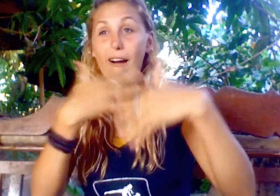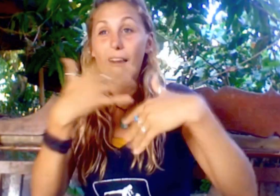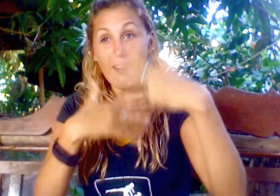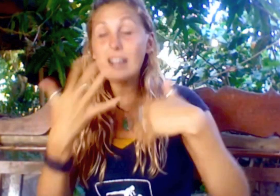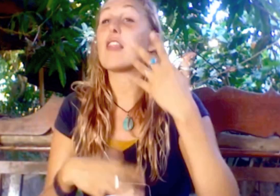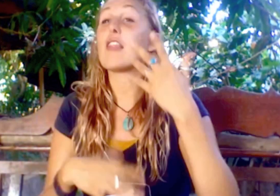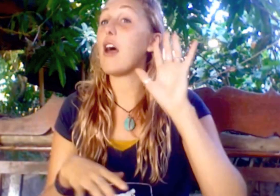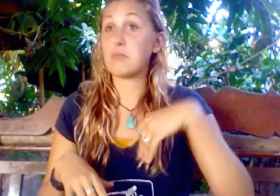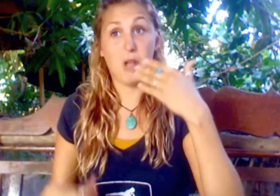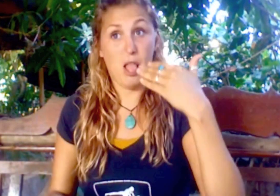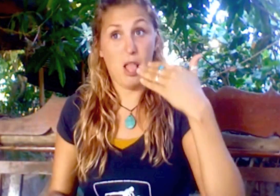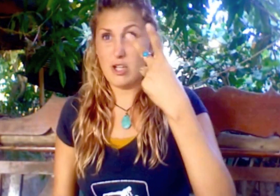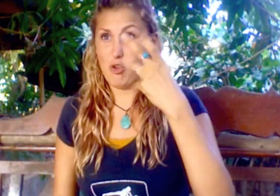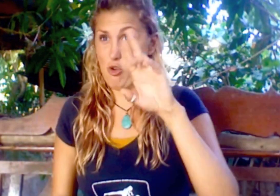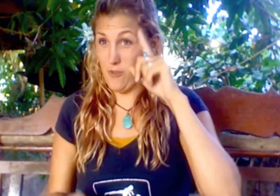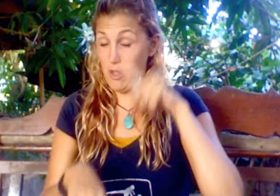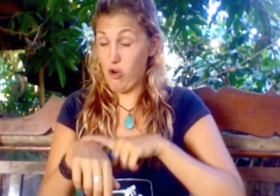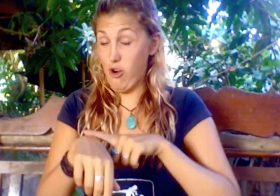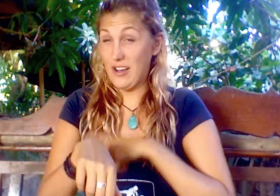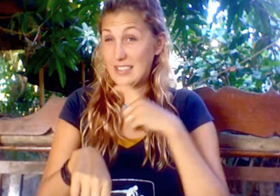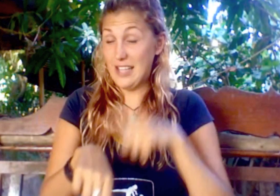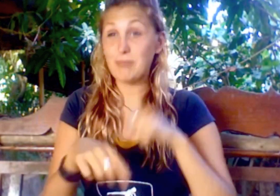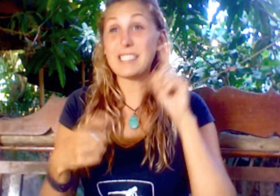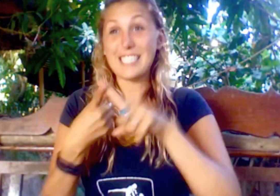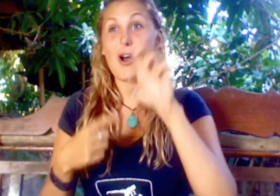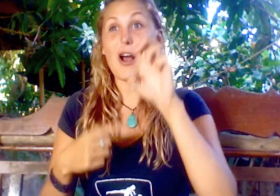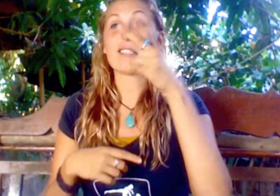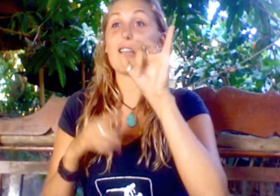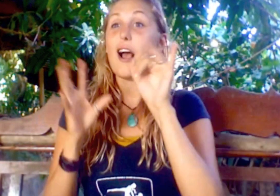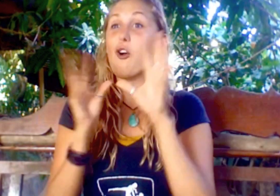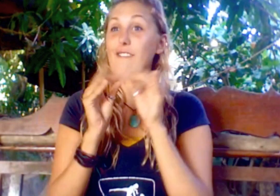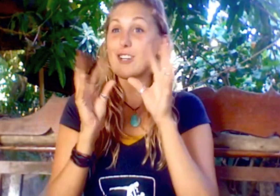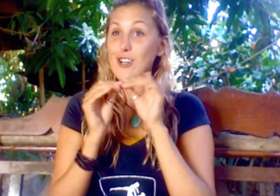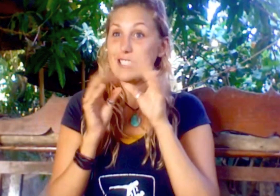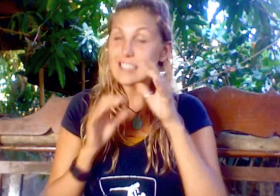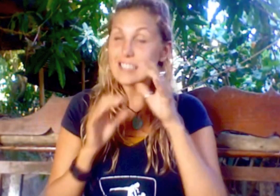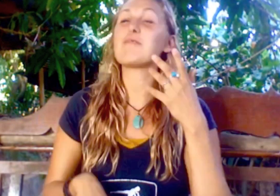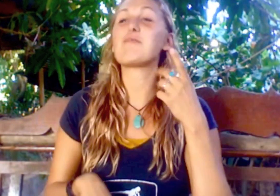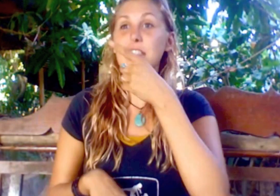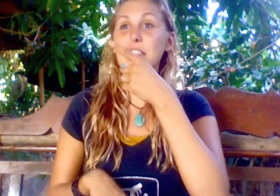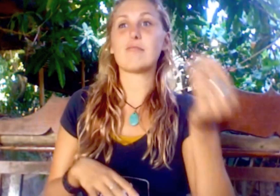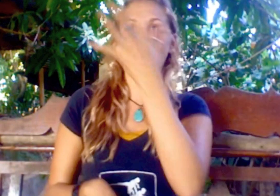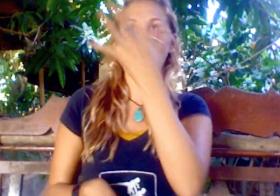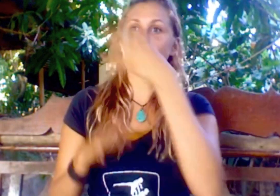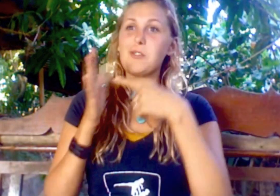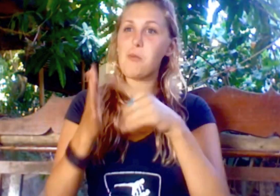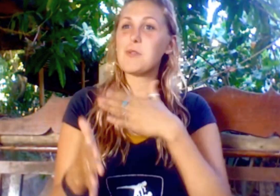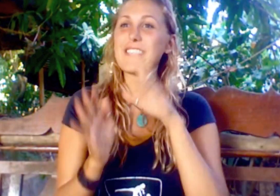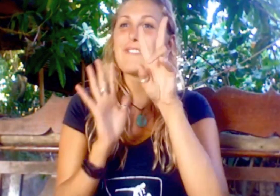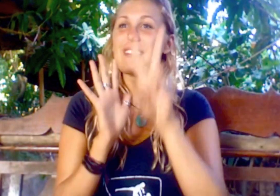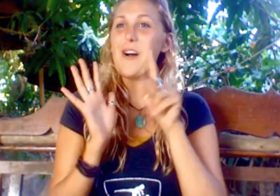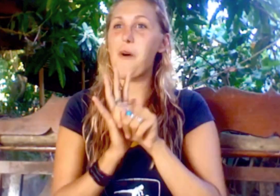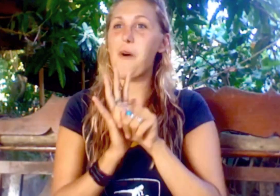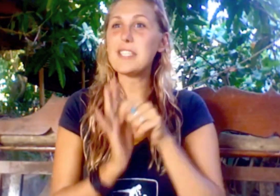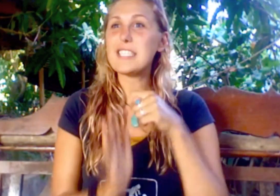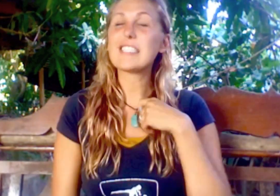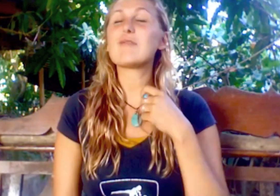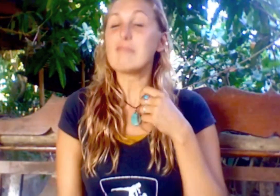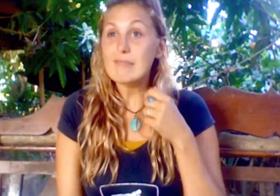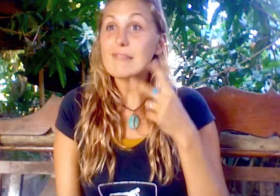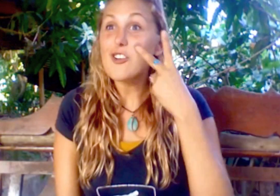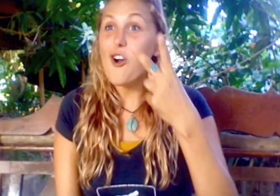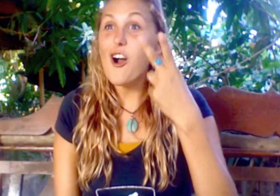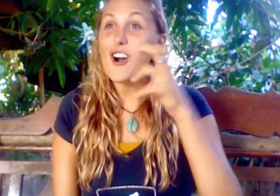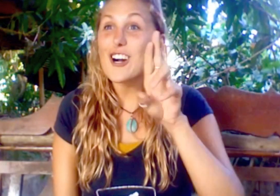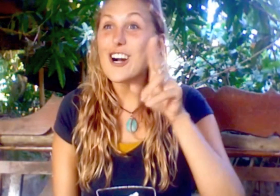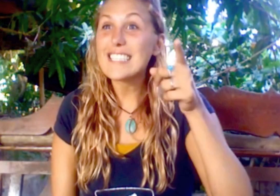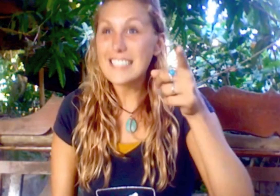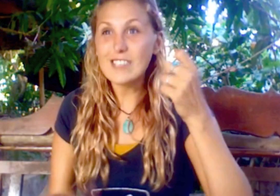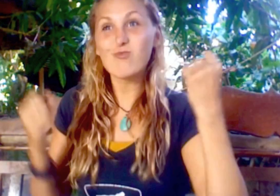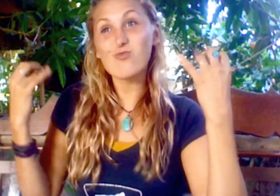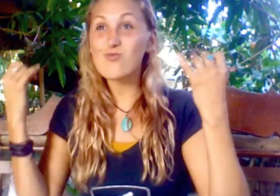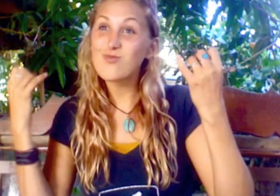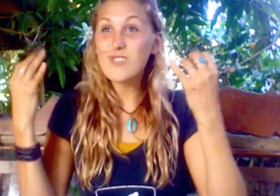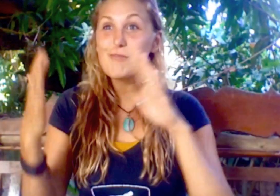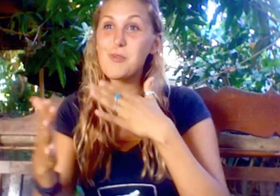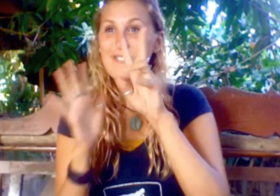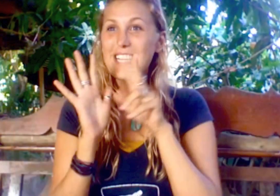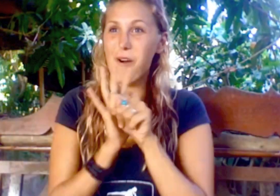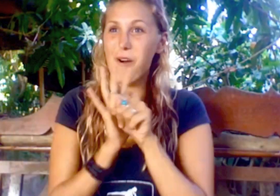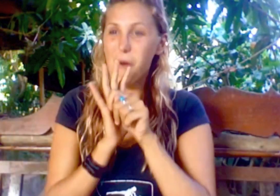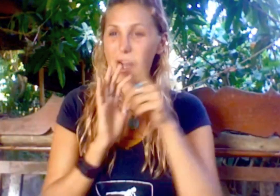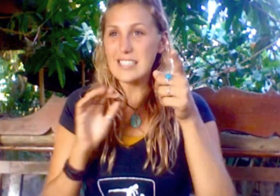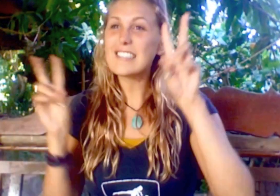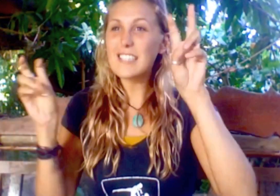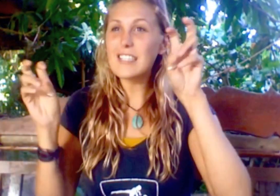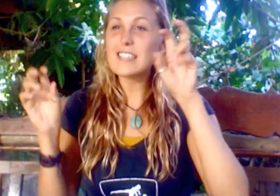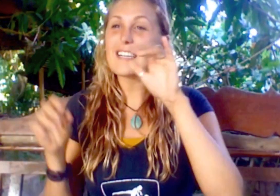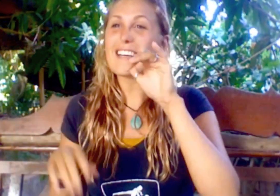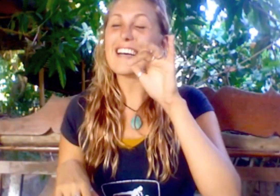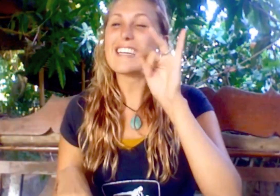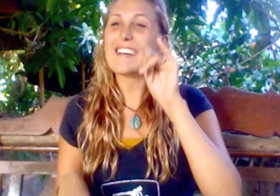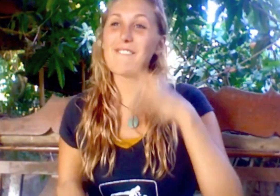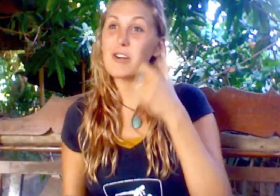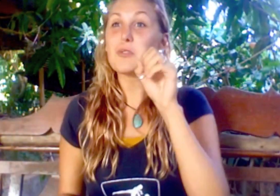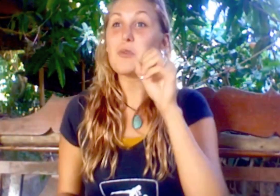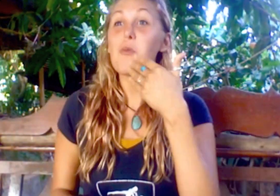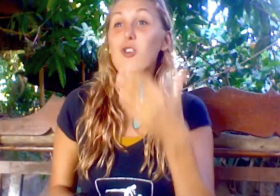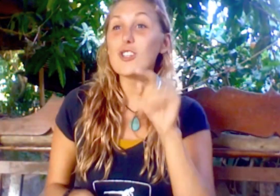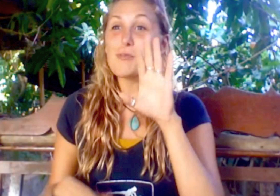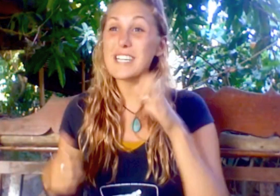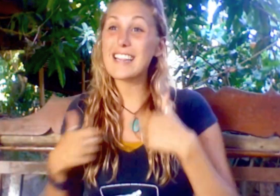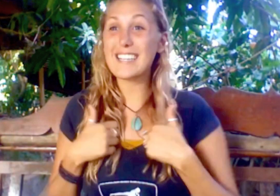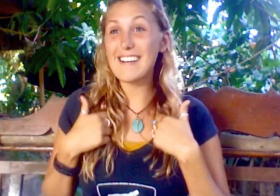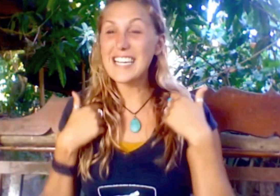Time passed by, I did not see her for a long time til EHDI conference. Rosa was on a screen doing a music video called, “It feels so good to be living.”